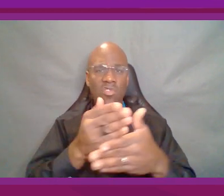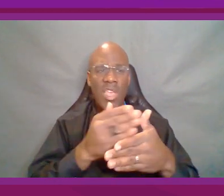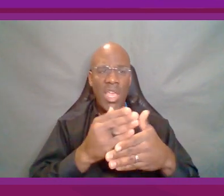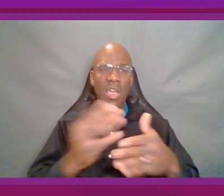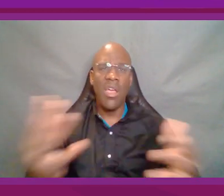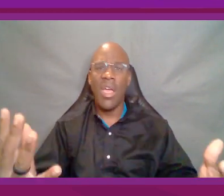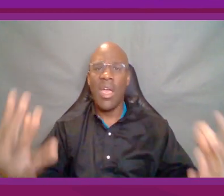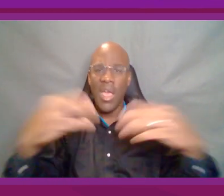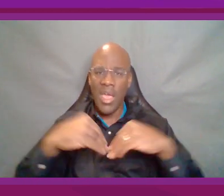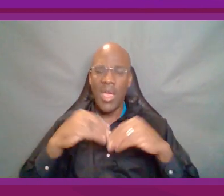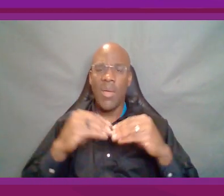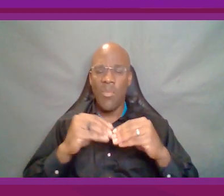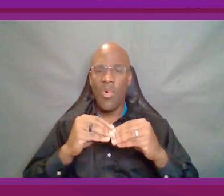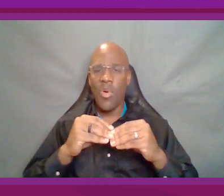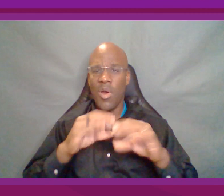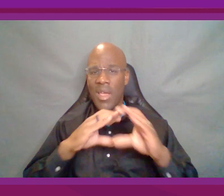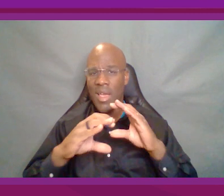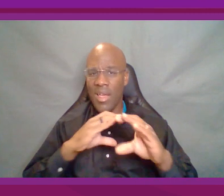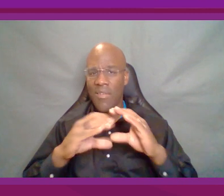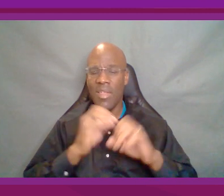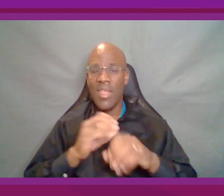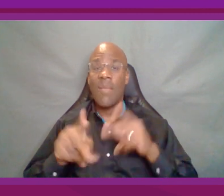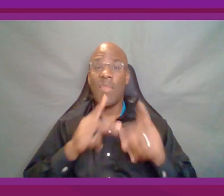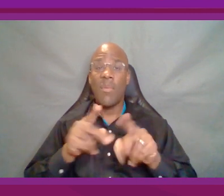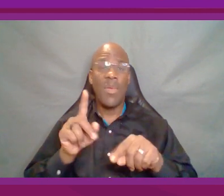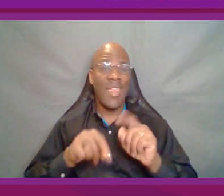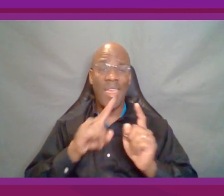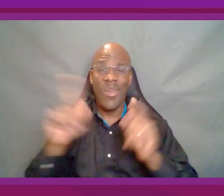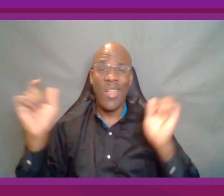more inclusive communication. People who never could go to a conference before could go,